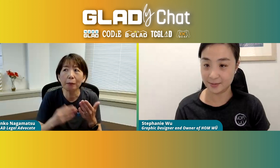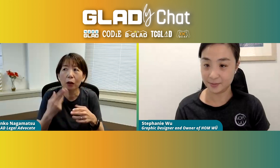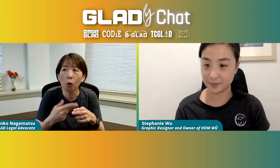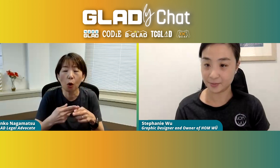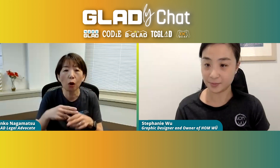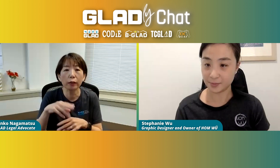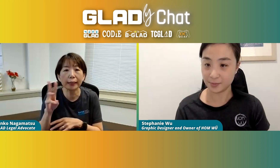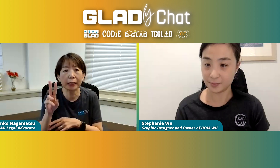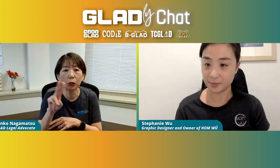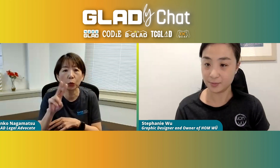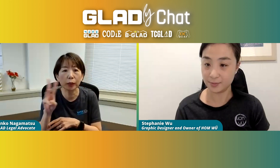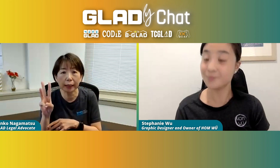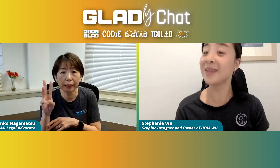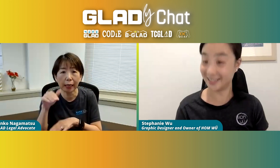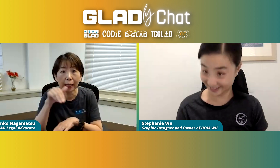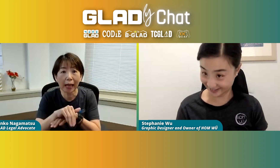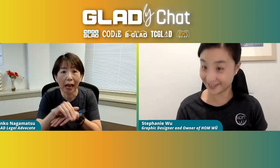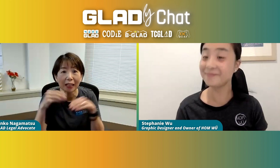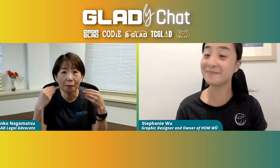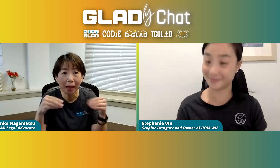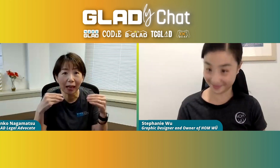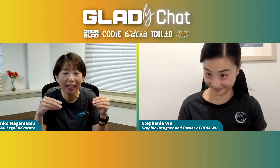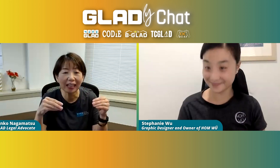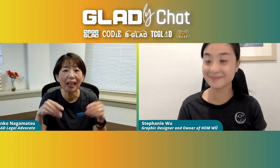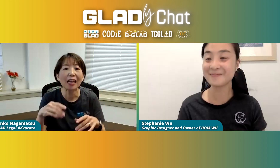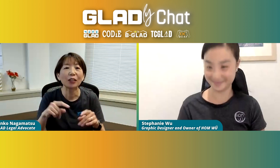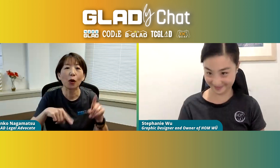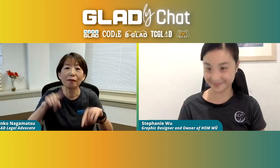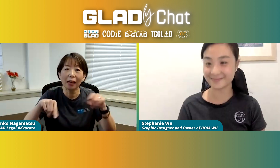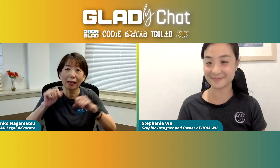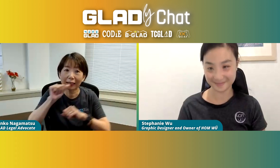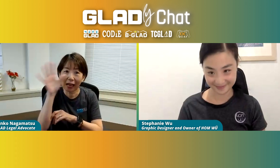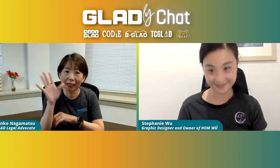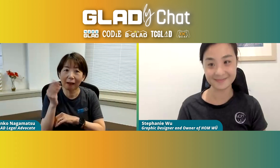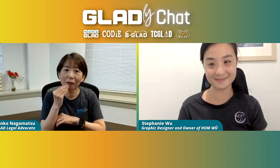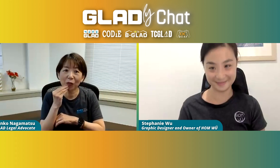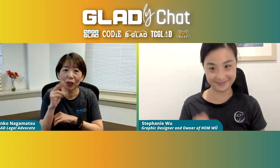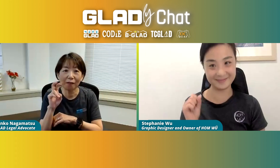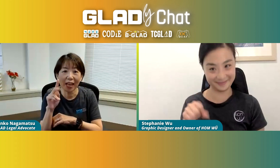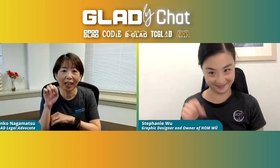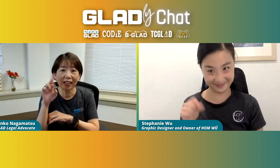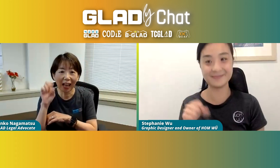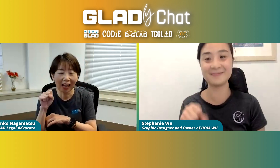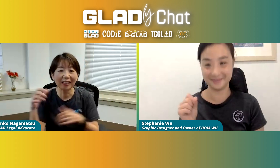called the 626 Night Market. A huge variety of Asian food vendors